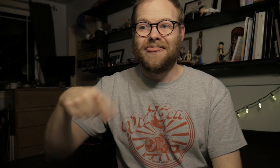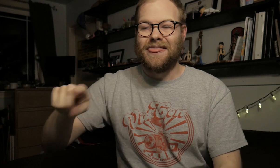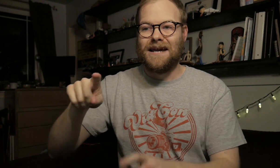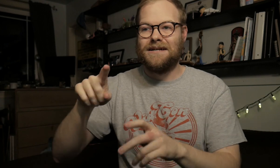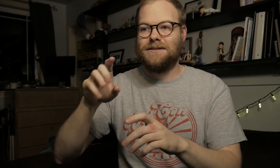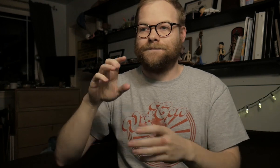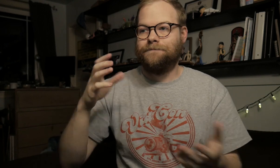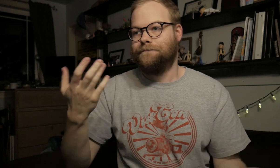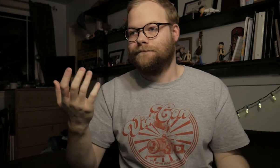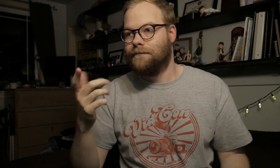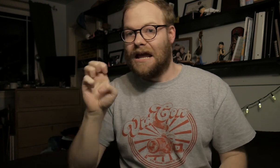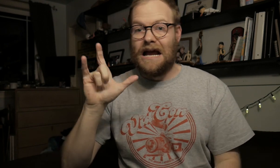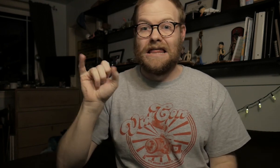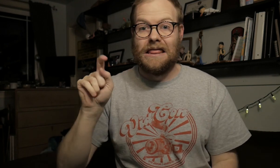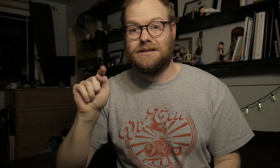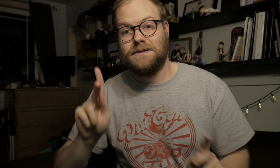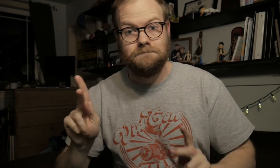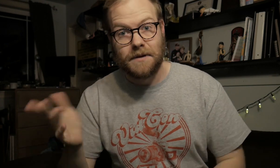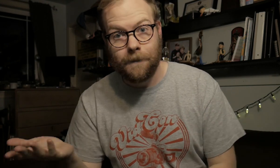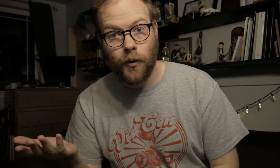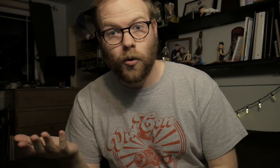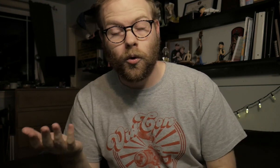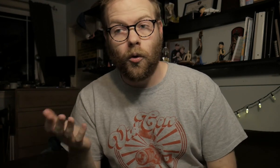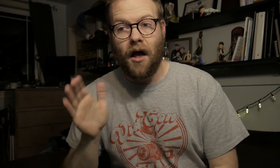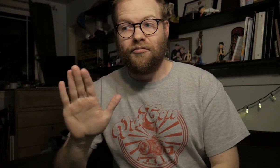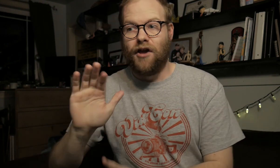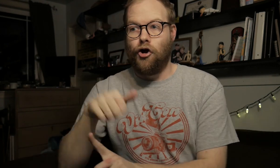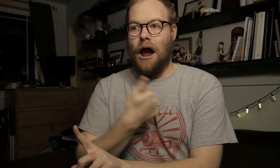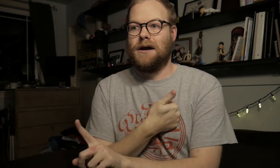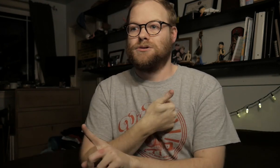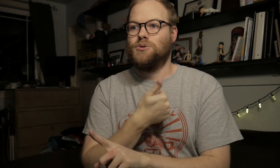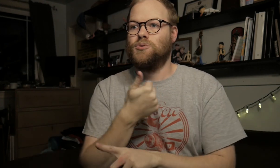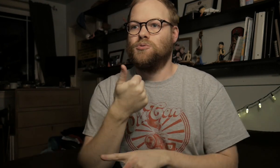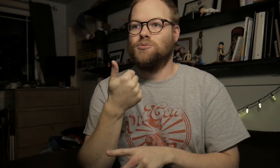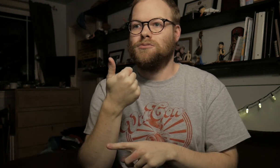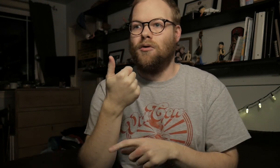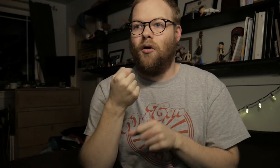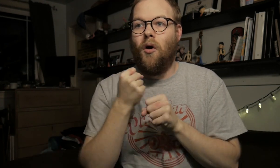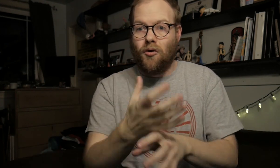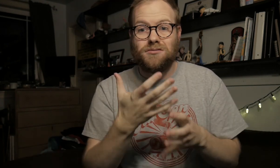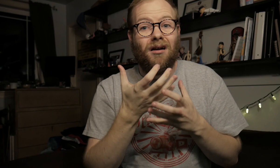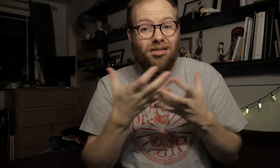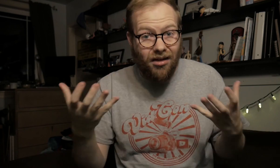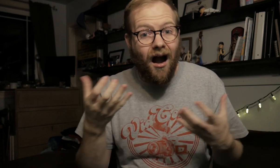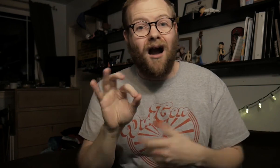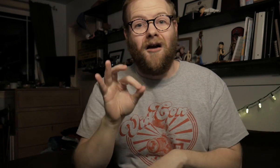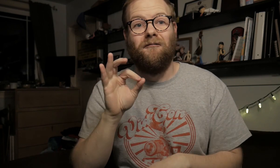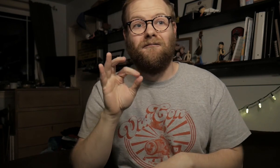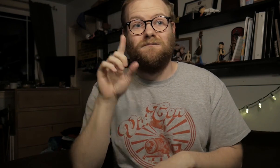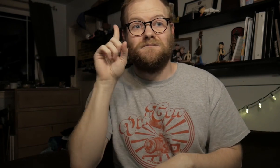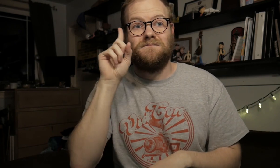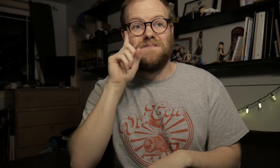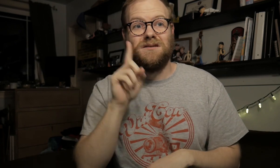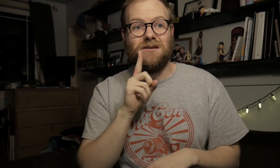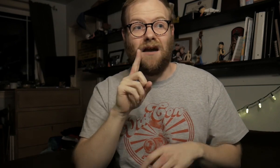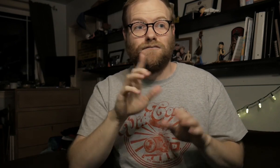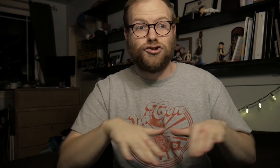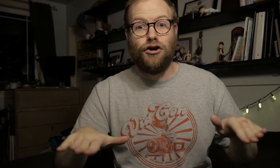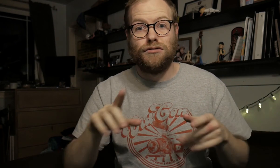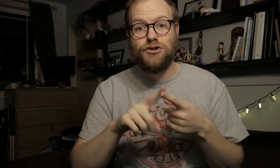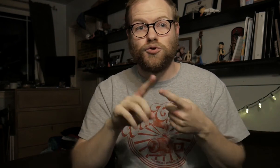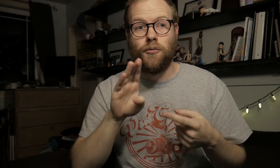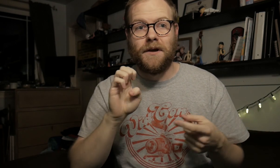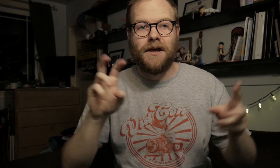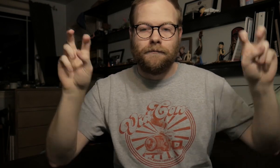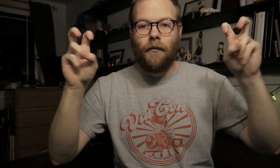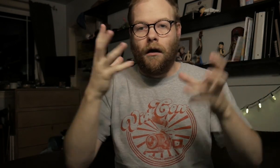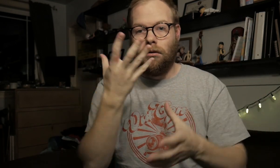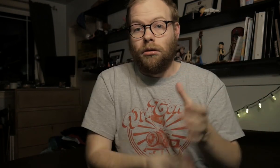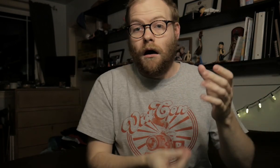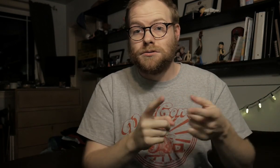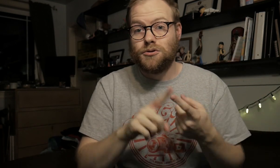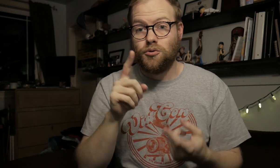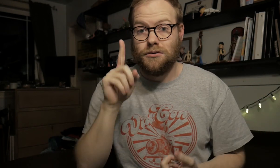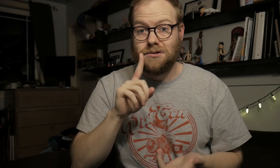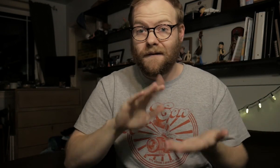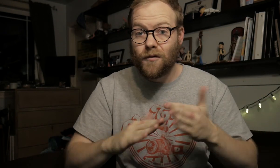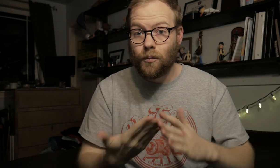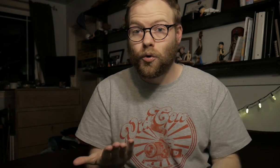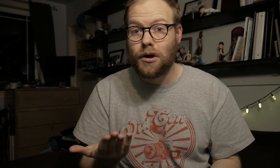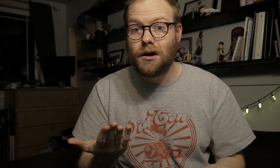These elitist people, their attitudes cause a lot of deaf children to be "lost" to the deaf community.